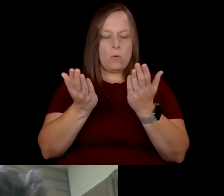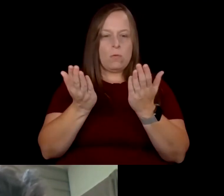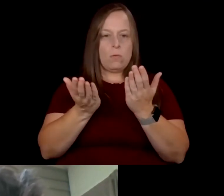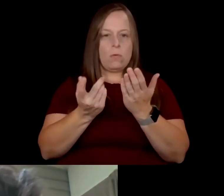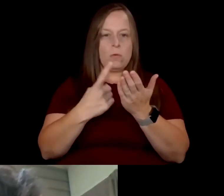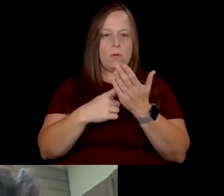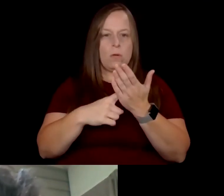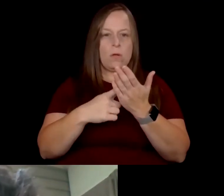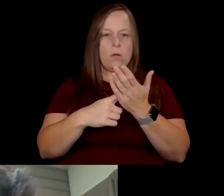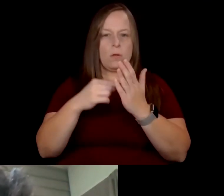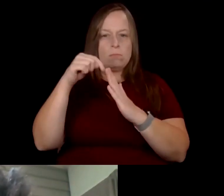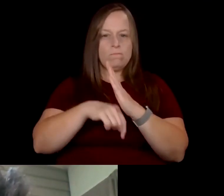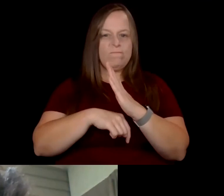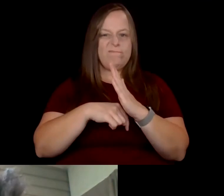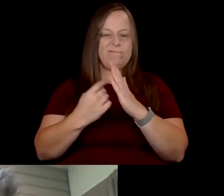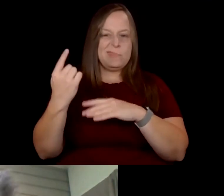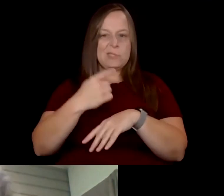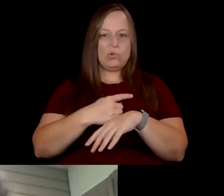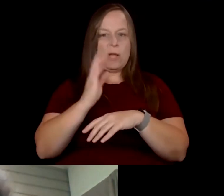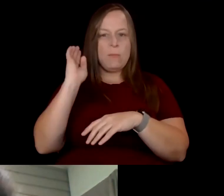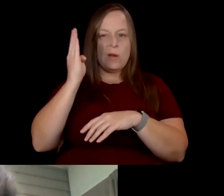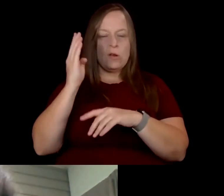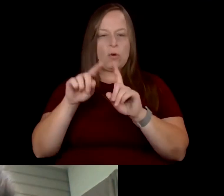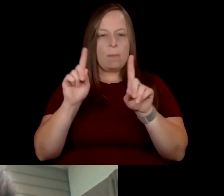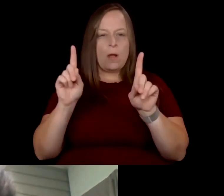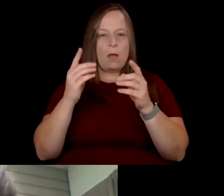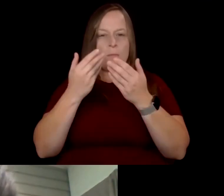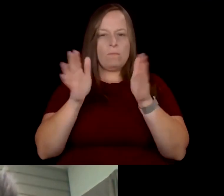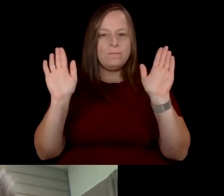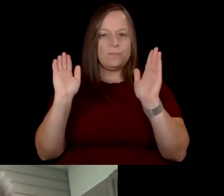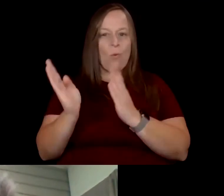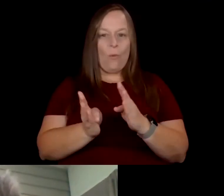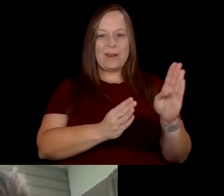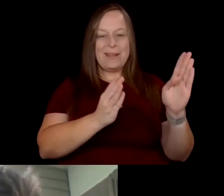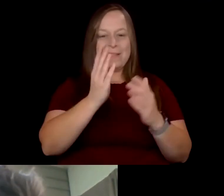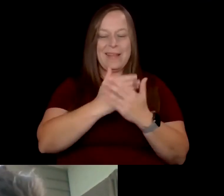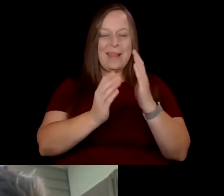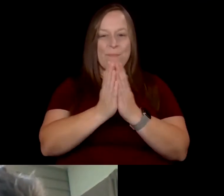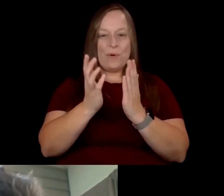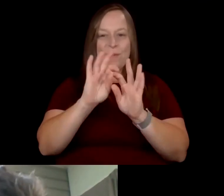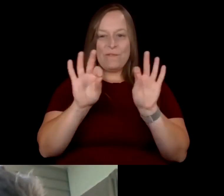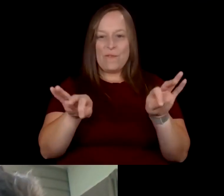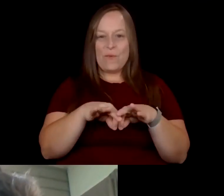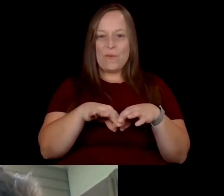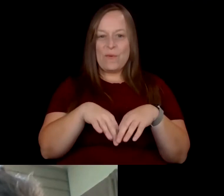substantially covers the information I gave in this presentation, but in a nicely organized handbook form. So that's something, if you guys wanna check that out,